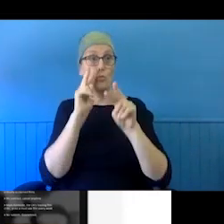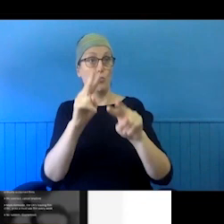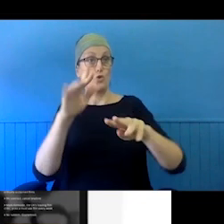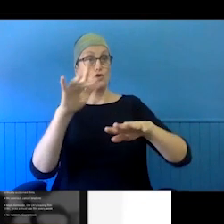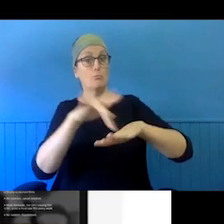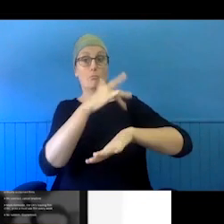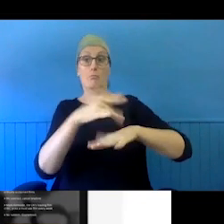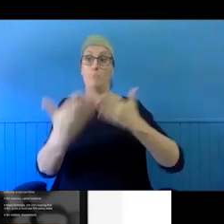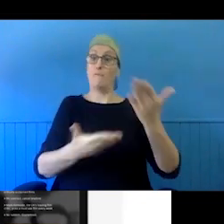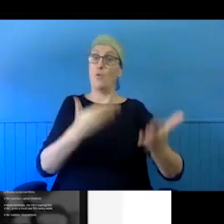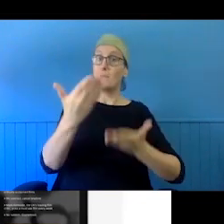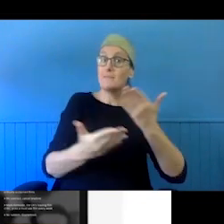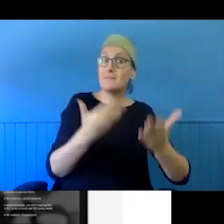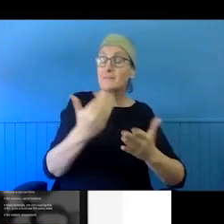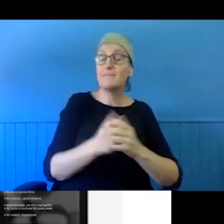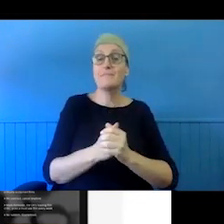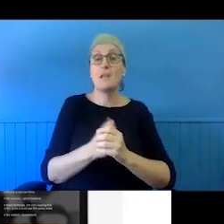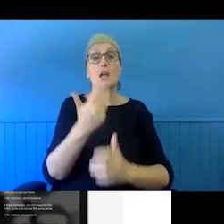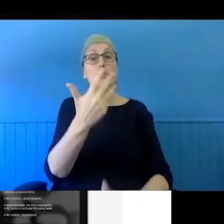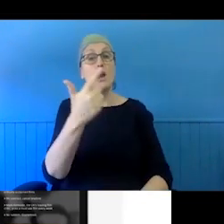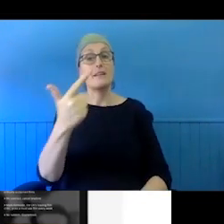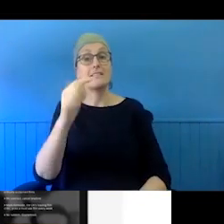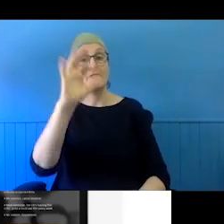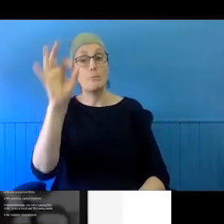consumers are happy to share video of great content - it's great for